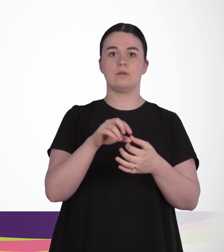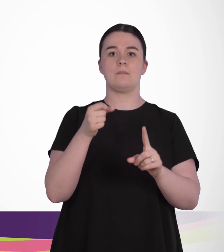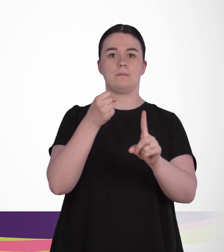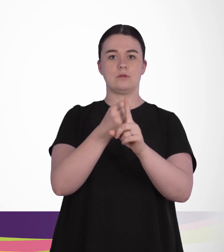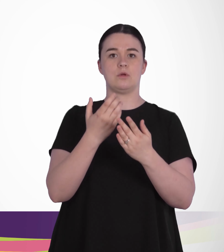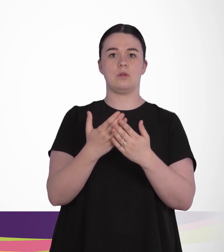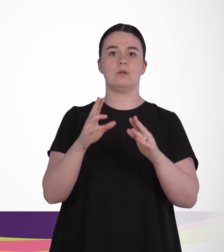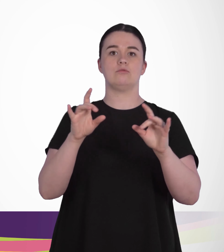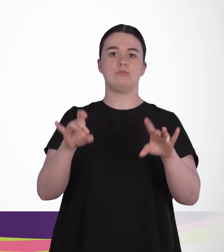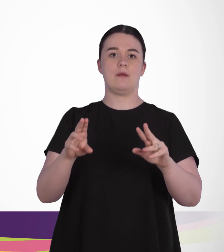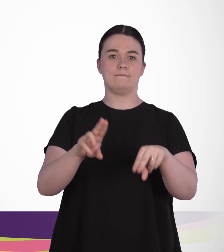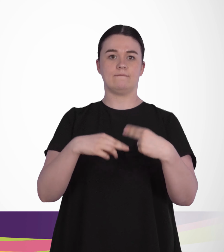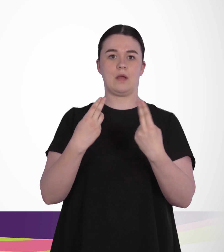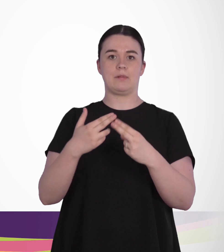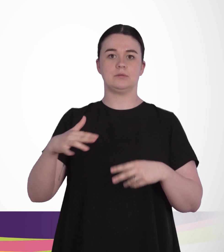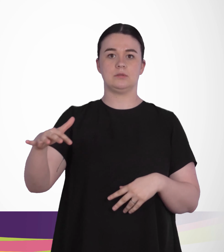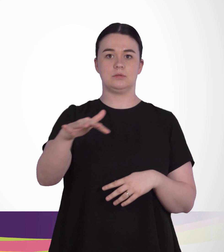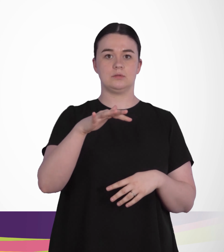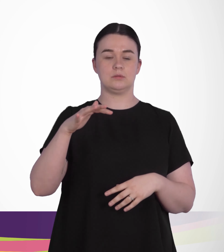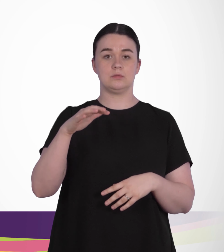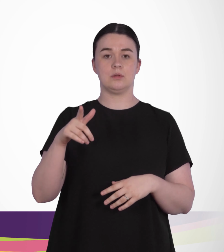on Australian families and children.